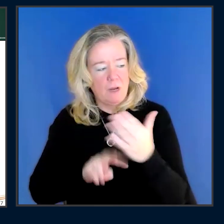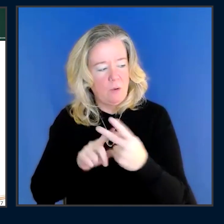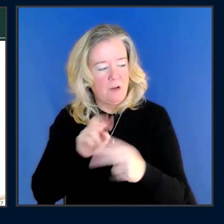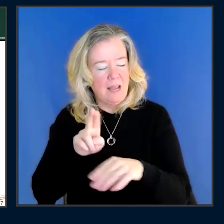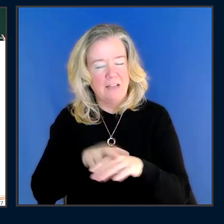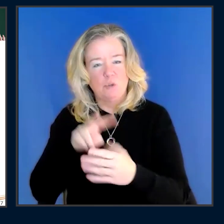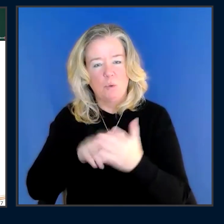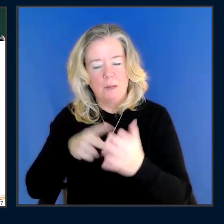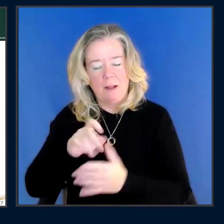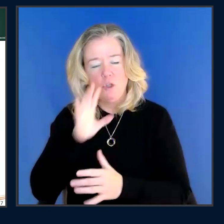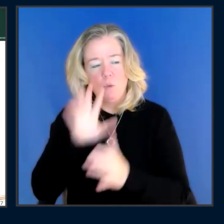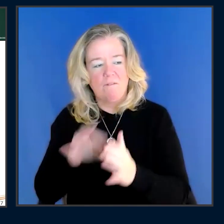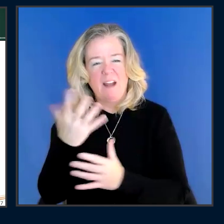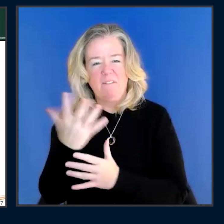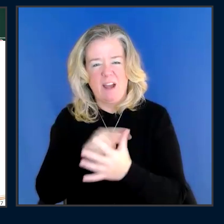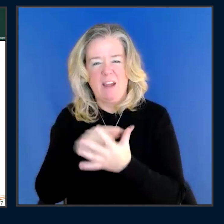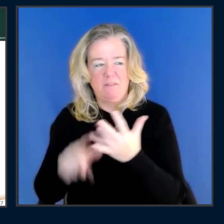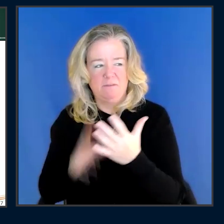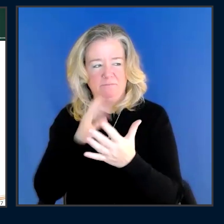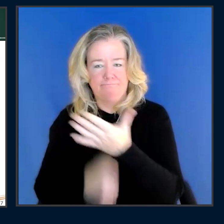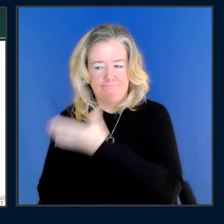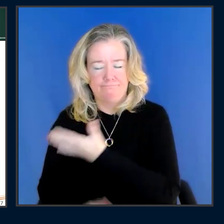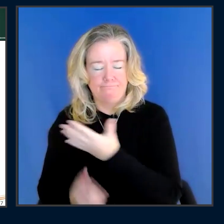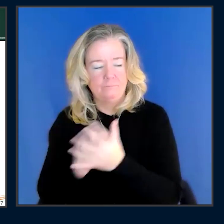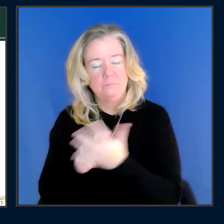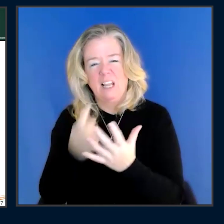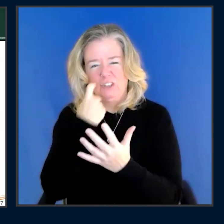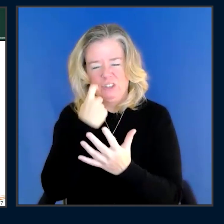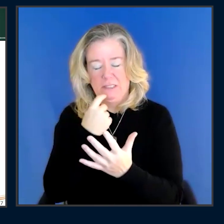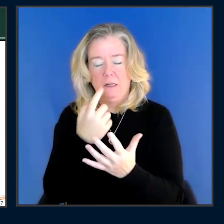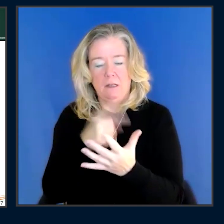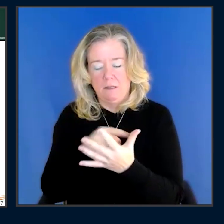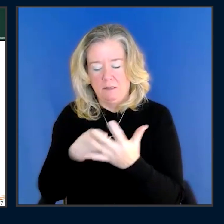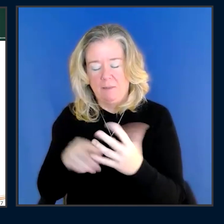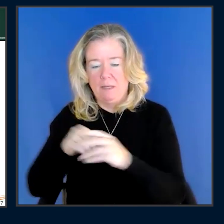you will find these five essential components. Like I said, they have been in practice